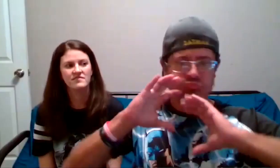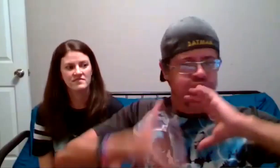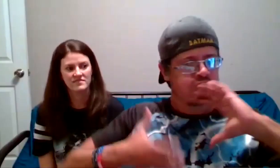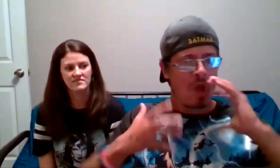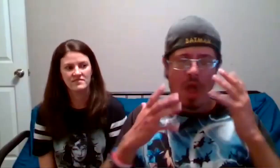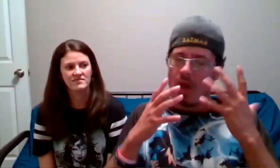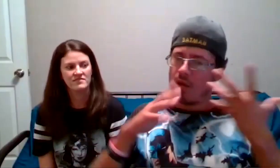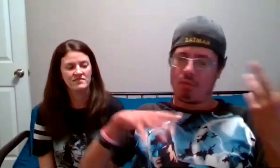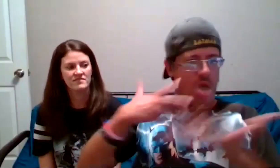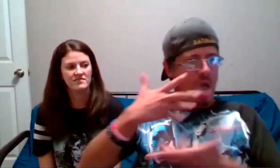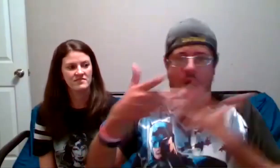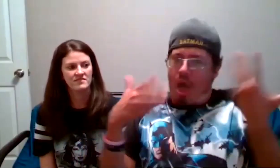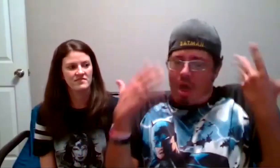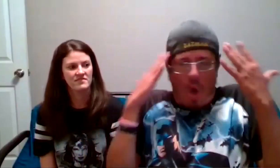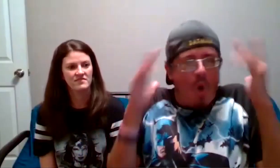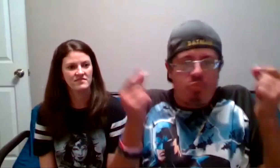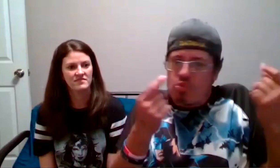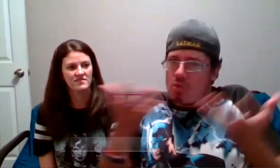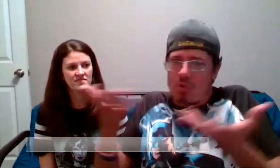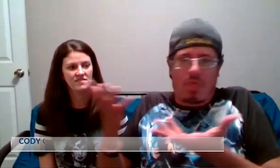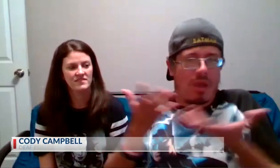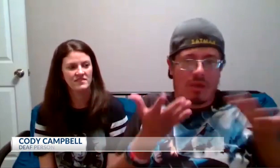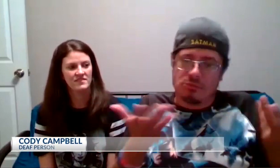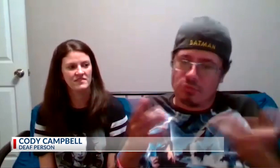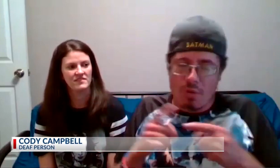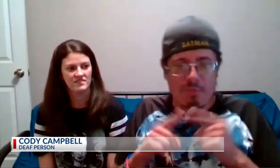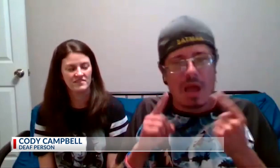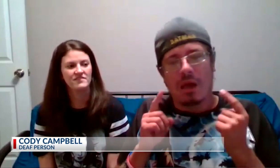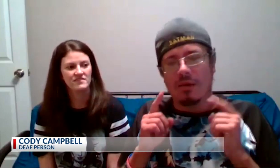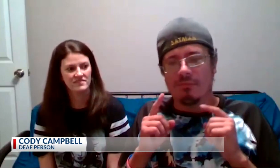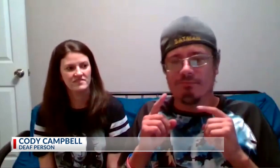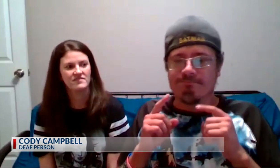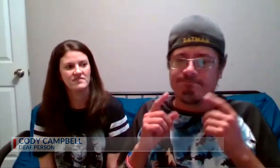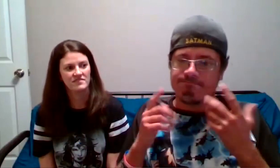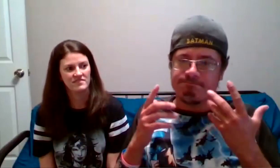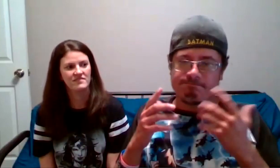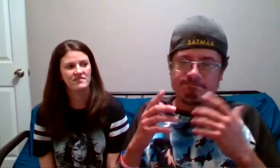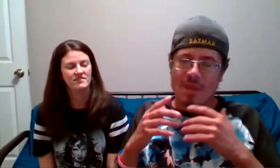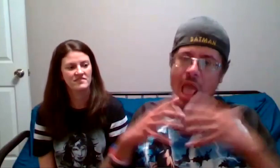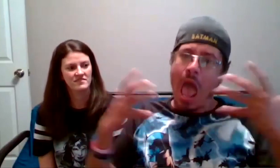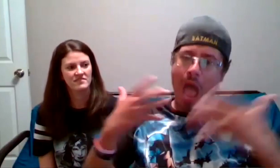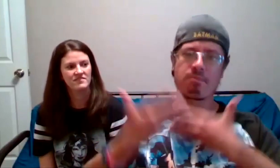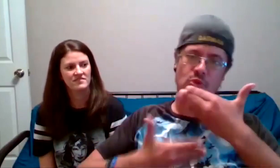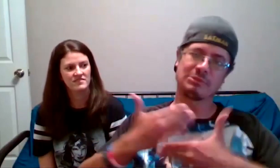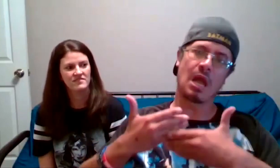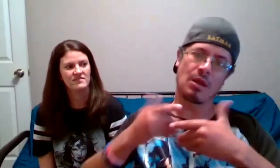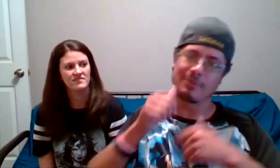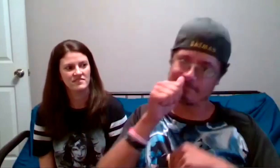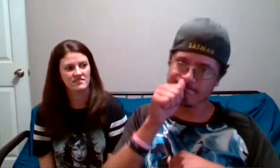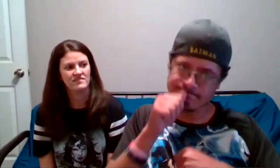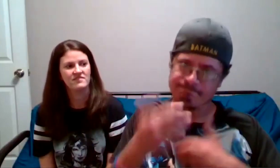communication break downs. People not knowing what to do." (Alexandra Meachum)MELISSA AND CODY CAMPBELL ARE MARRIED,